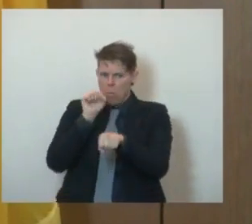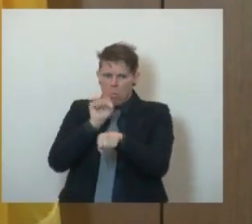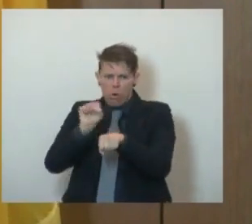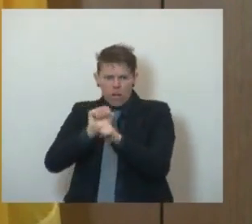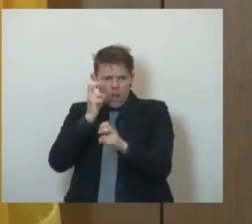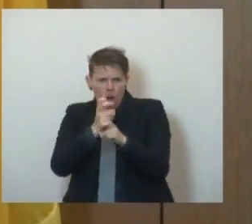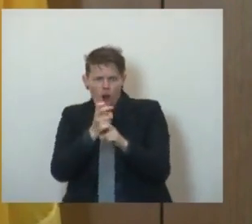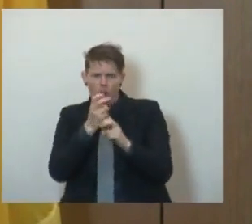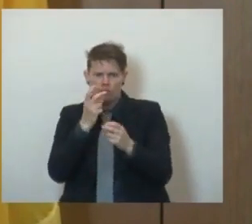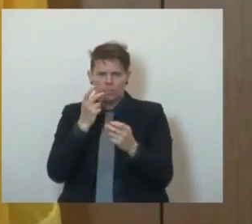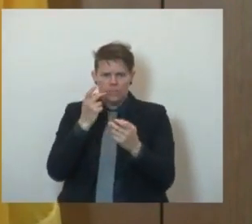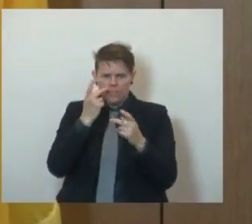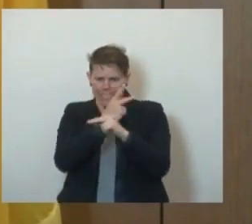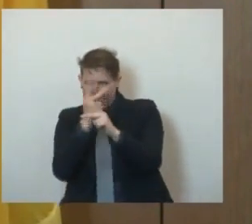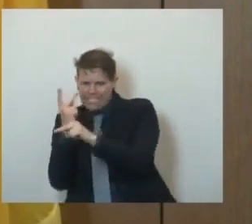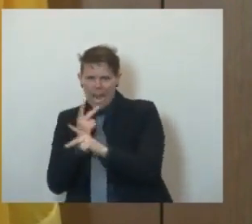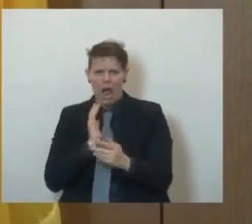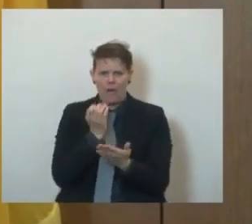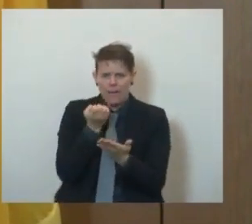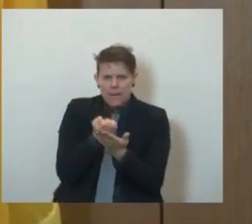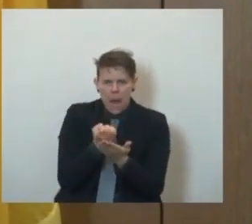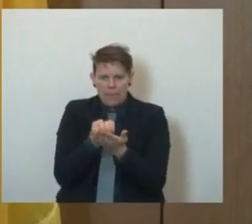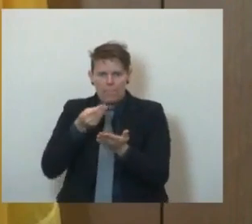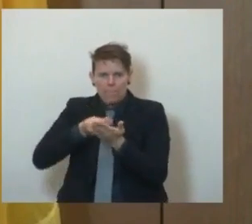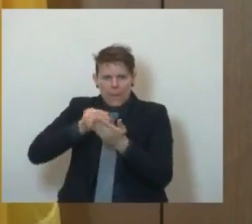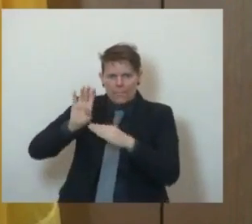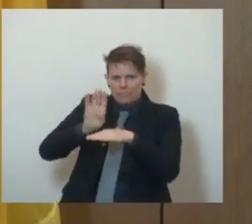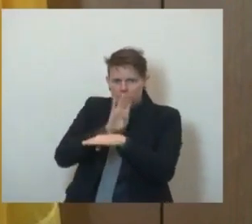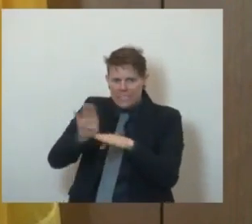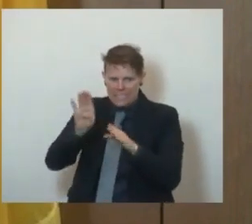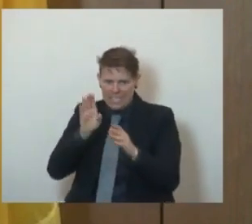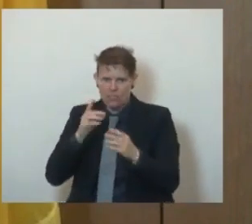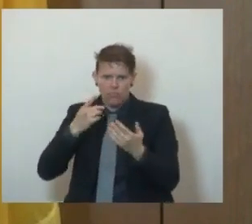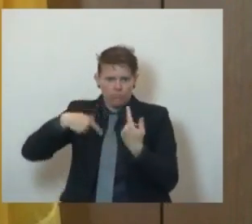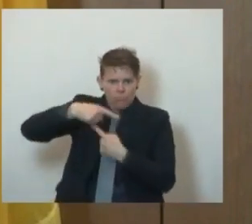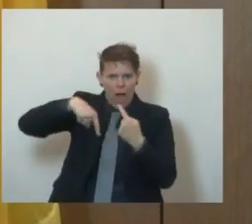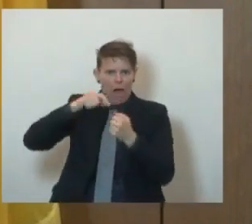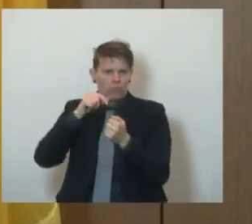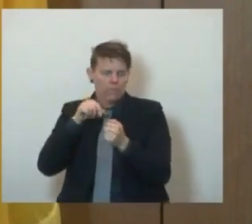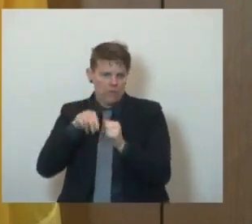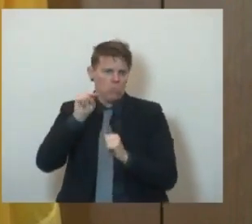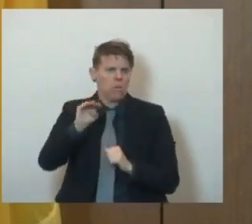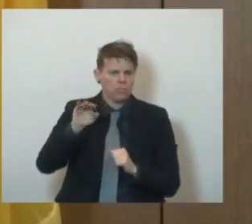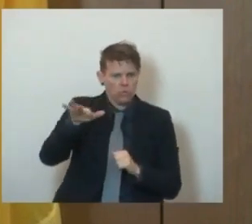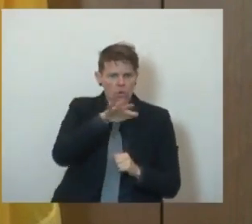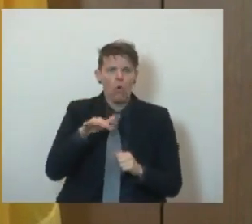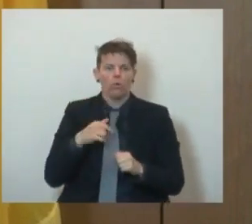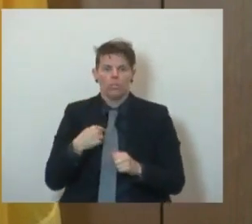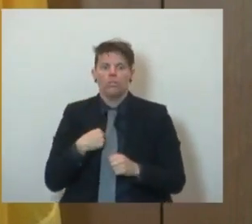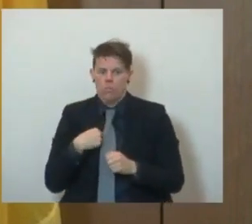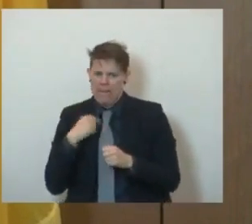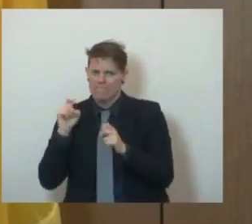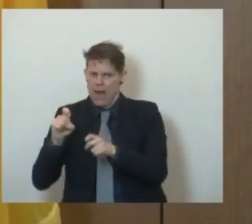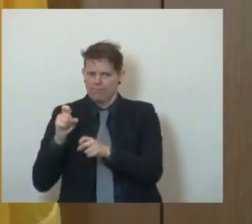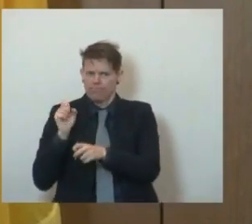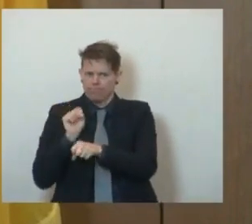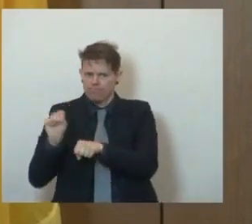IT’S AN INVISIBLE ENEMY AND THREAT AS WE LOOK AT ECONOMIC MEASURES AND SUPPORTING BUSINESSES AND WORKERS AND THE STATE.